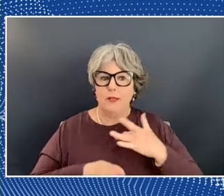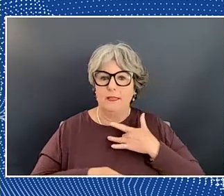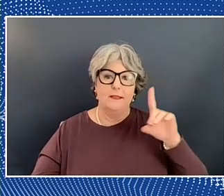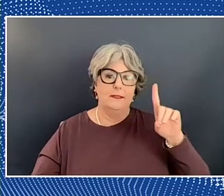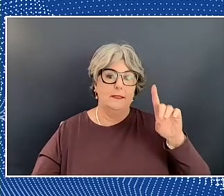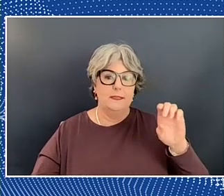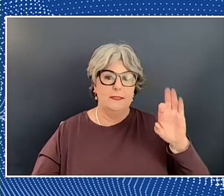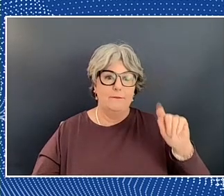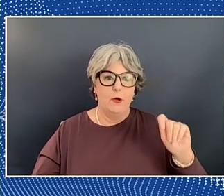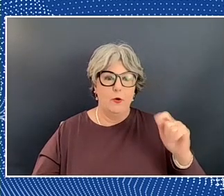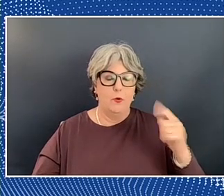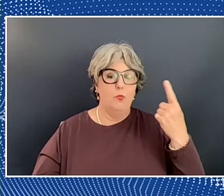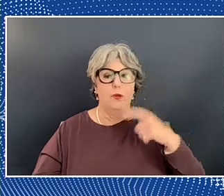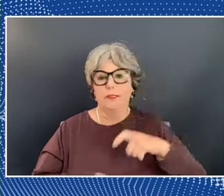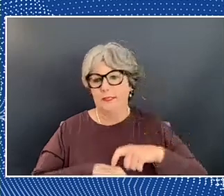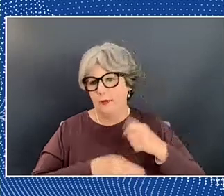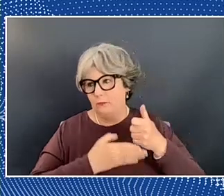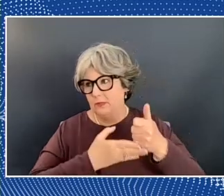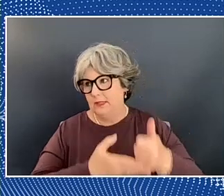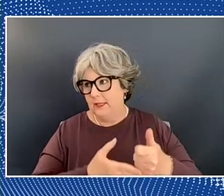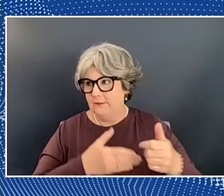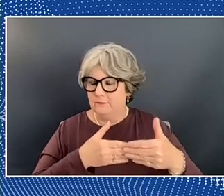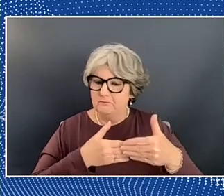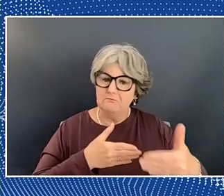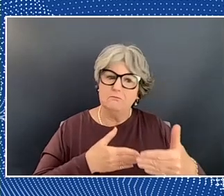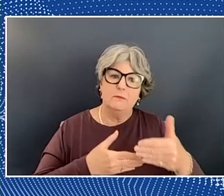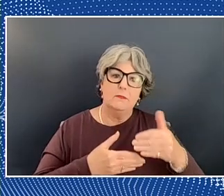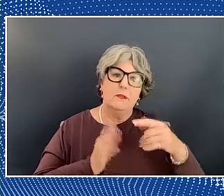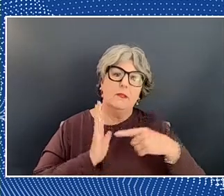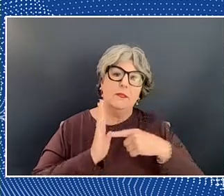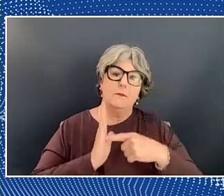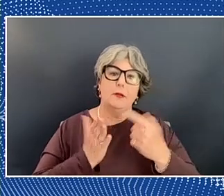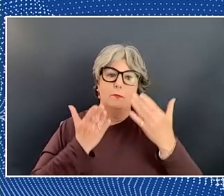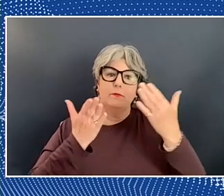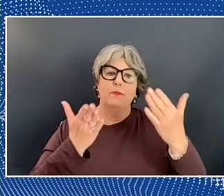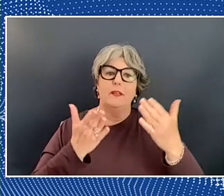relief. And then looking at our model to provide this as an ongoing effort.